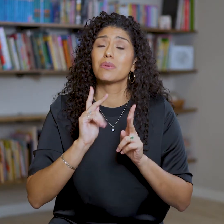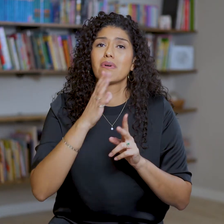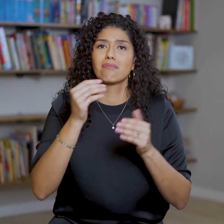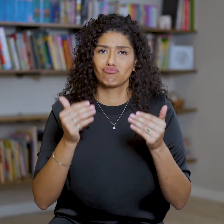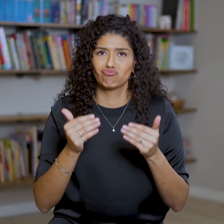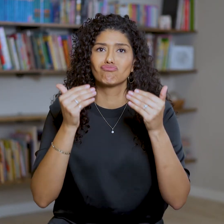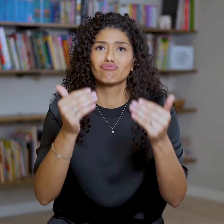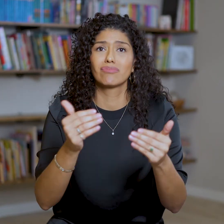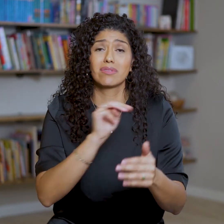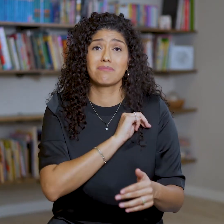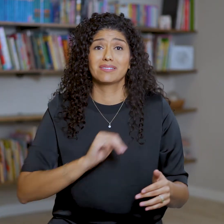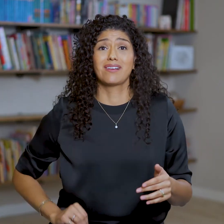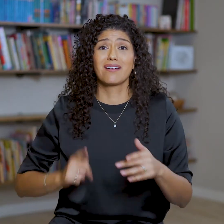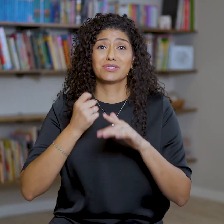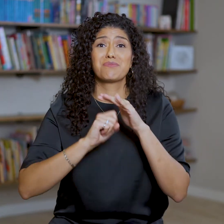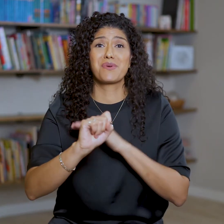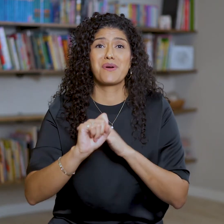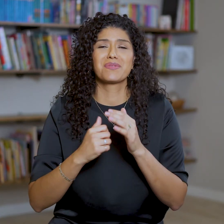and advance the Messiah’s birth.